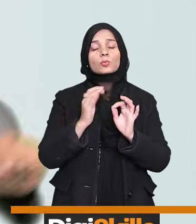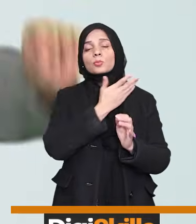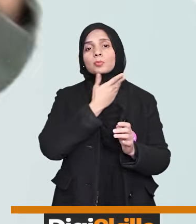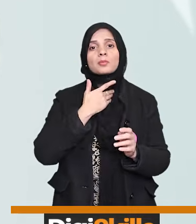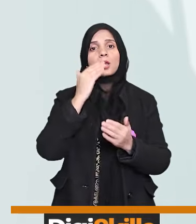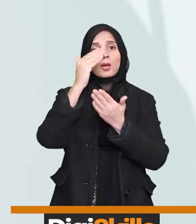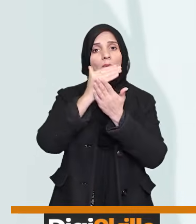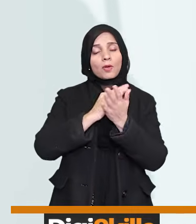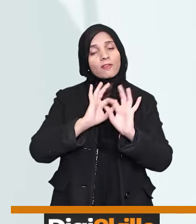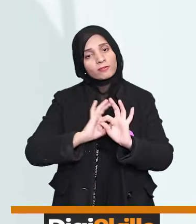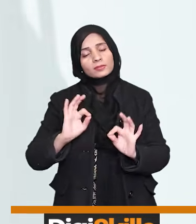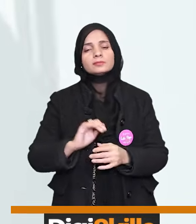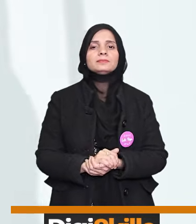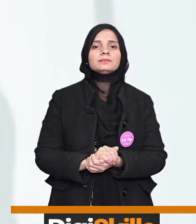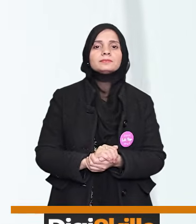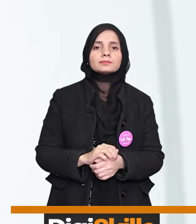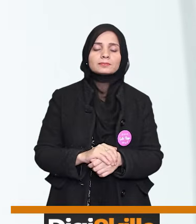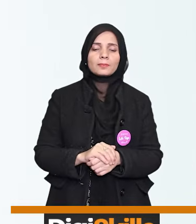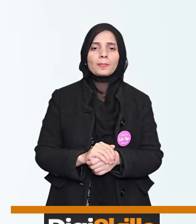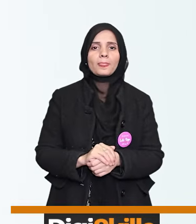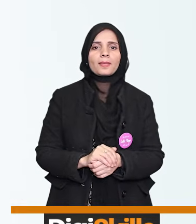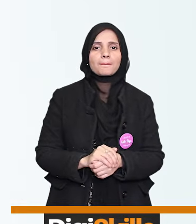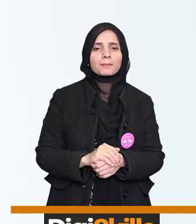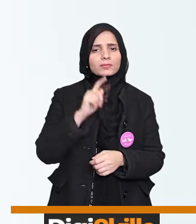that I have to finish working in a particular time frame.